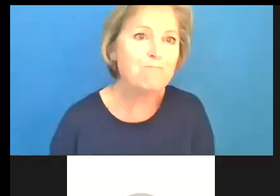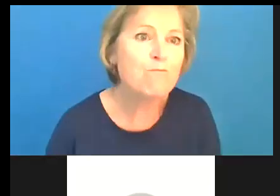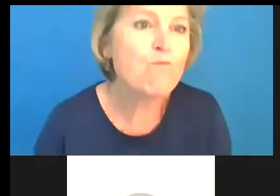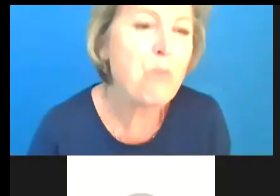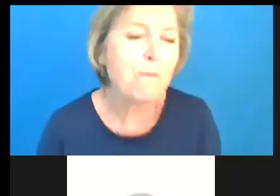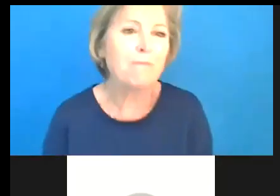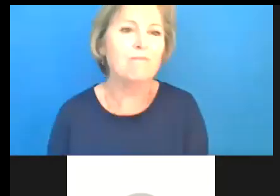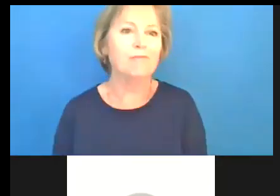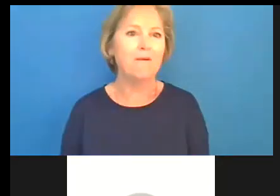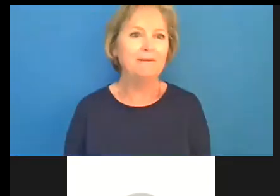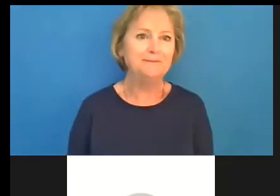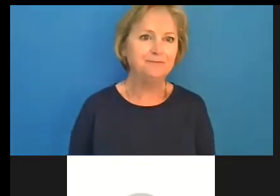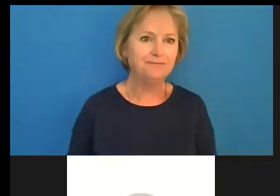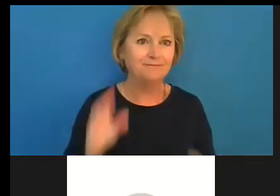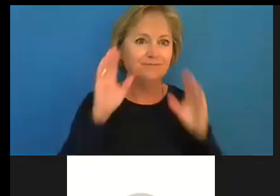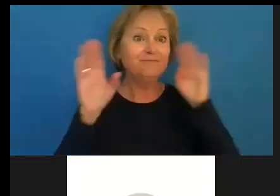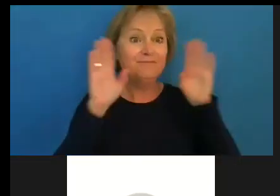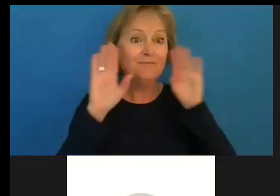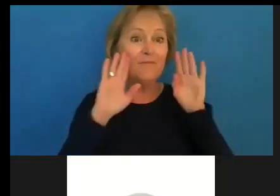Awesome. Hello, hello!